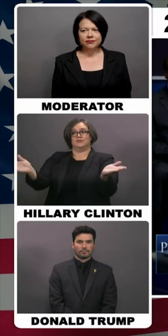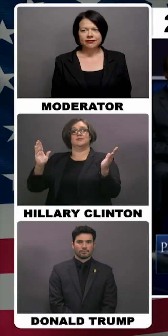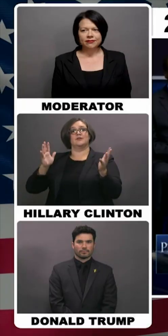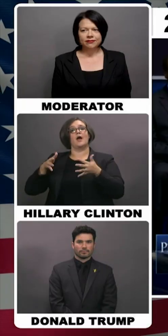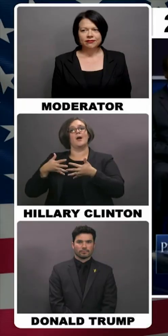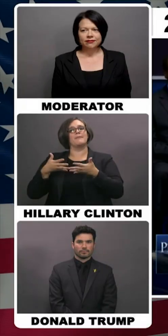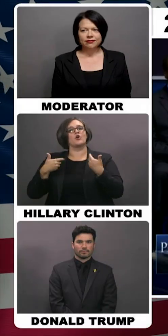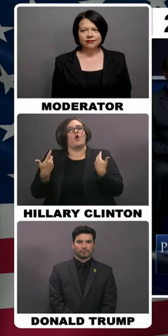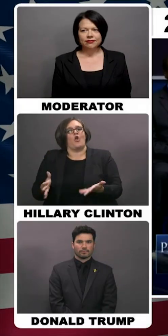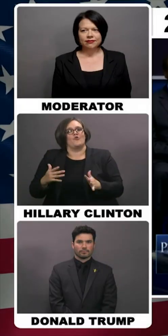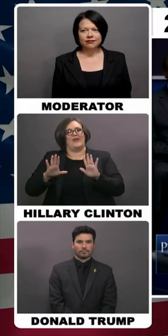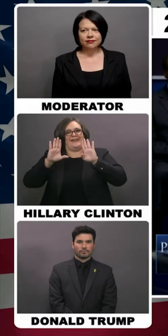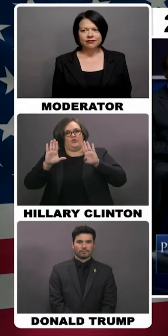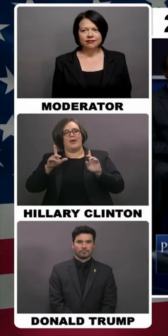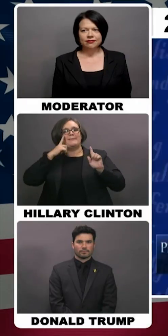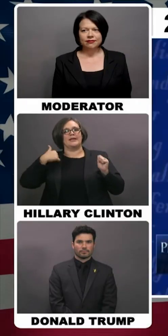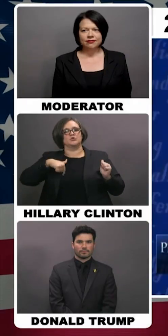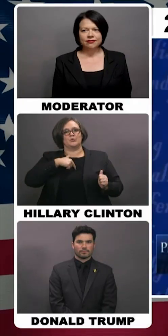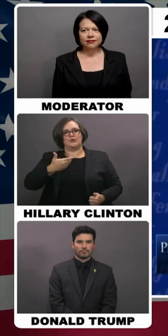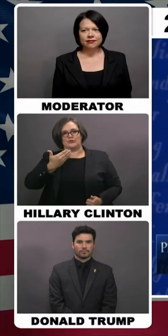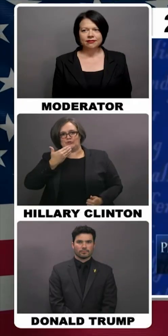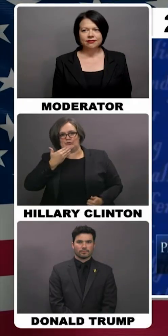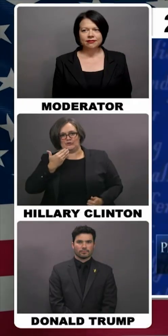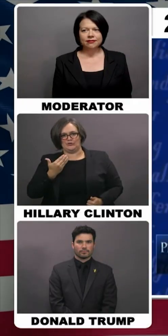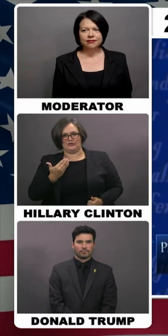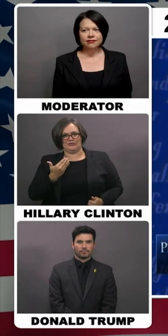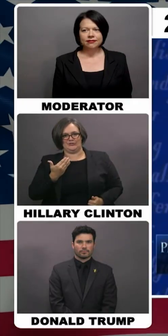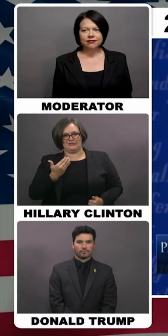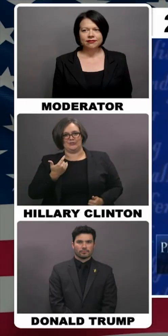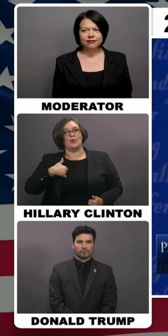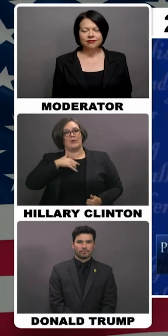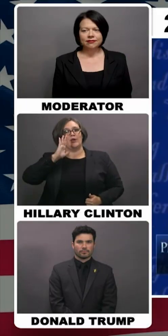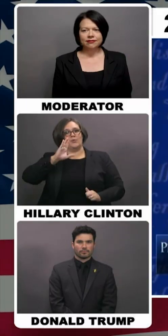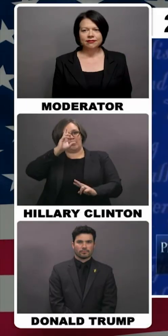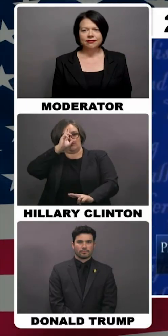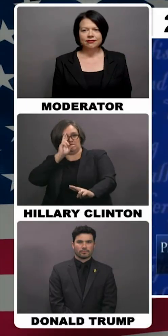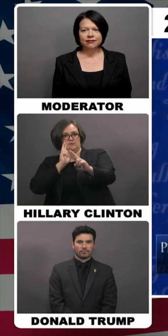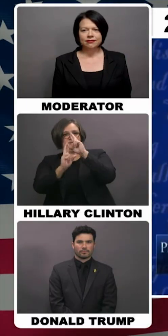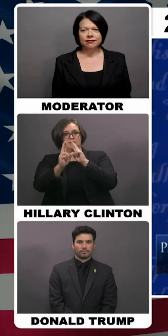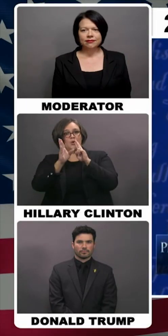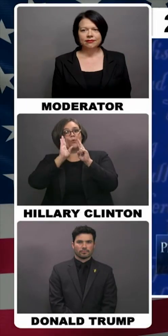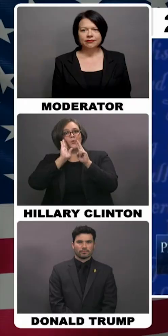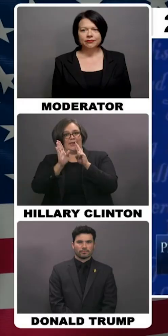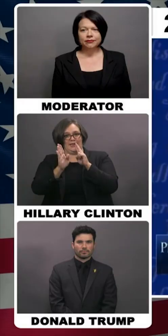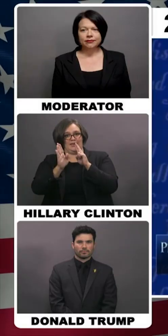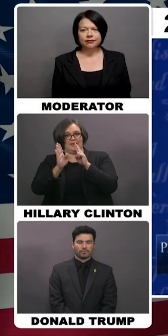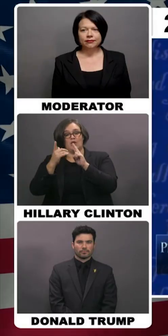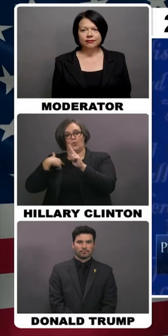because we are good and we will respect one another, and we will work with one another,